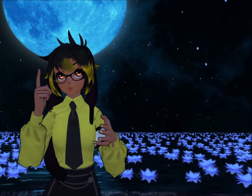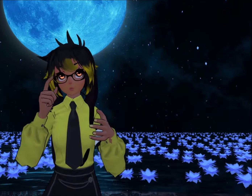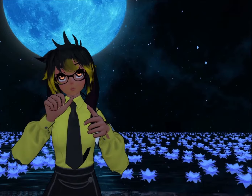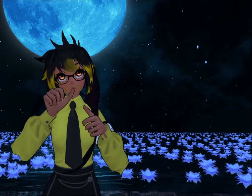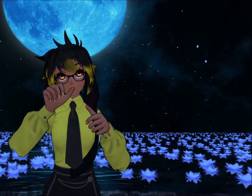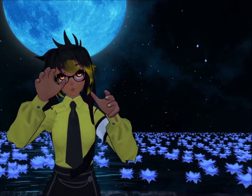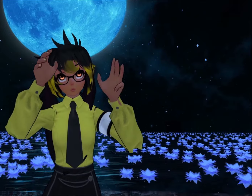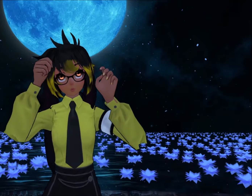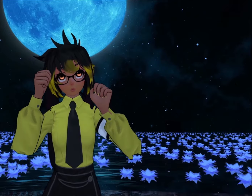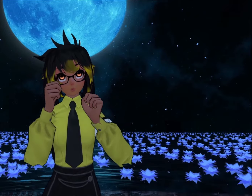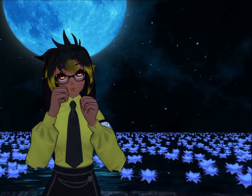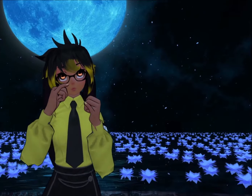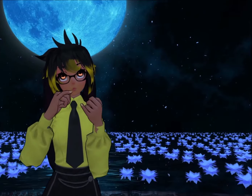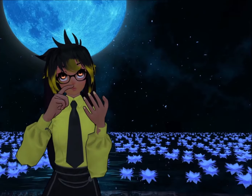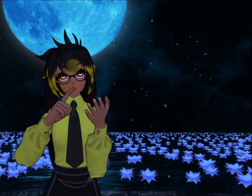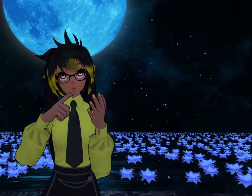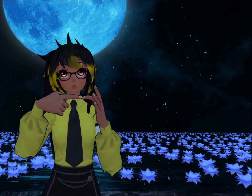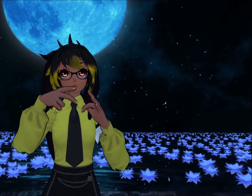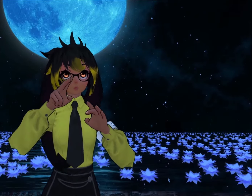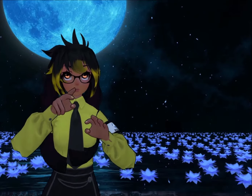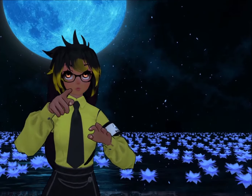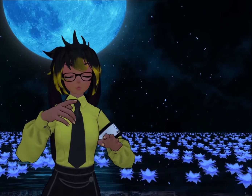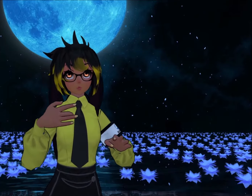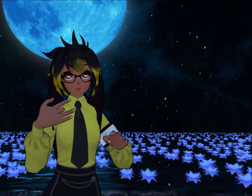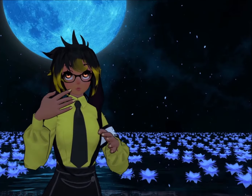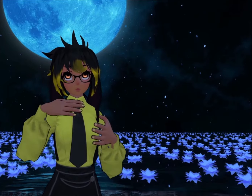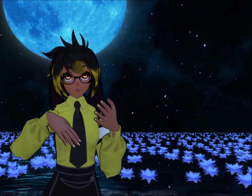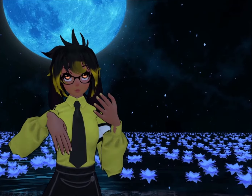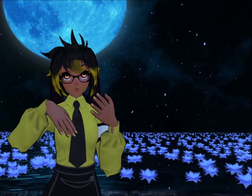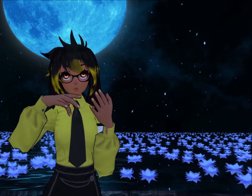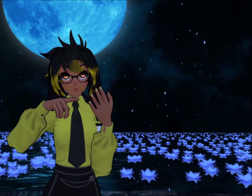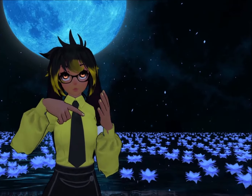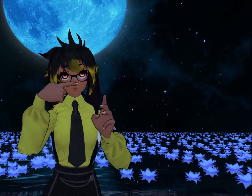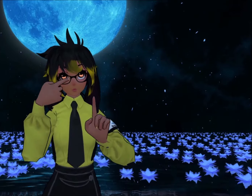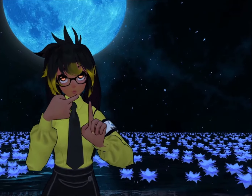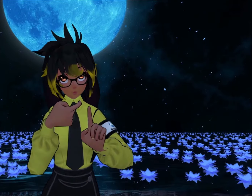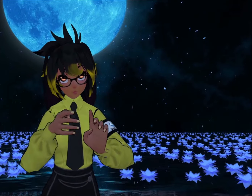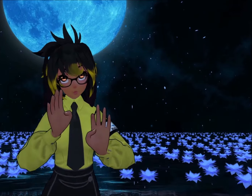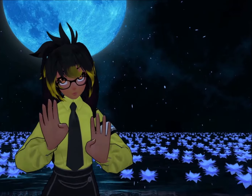It's better to learn BSL if you live in the UK